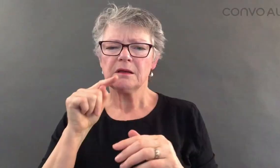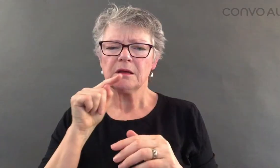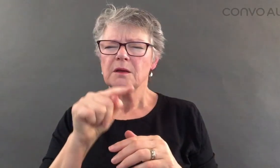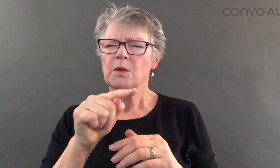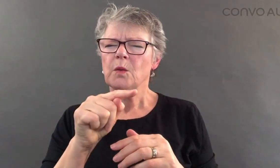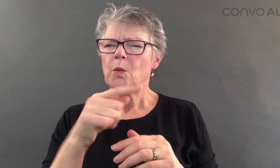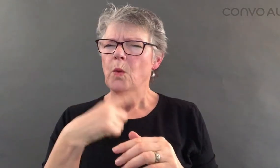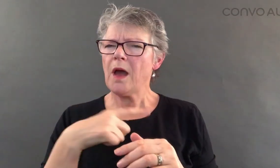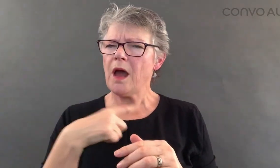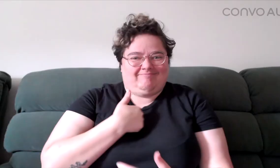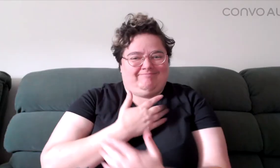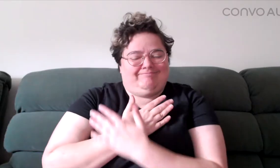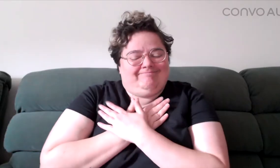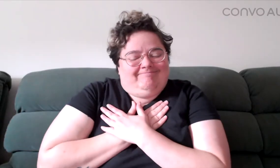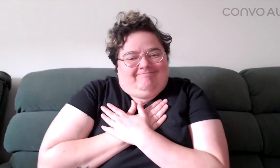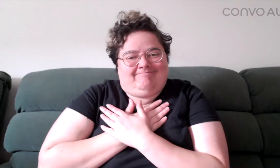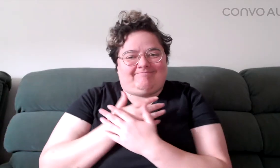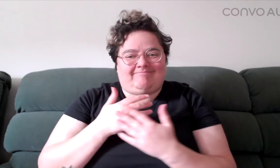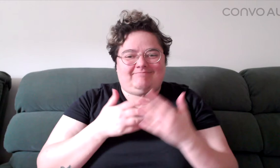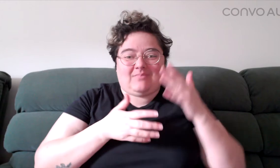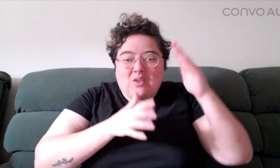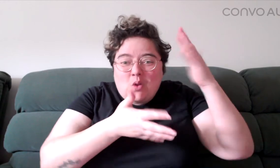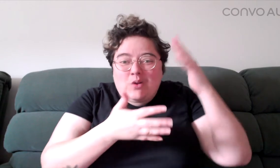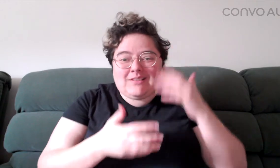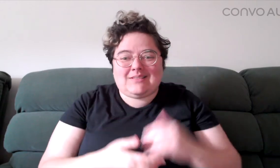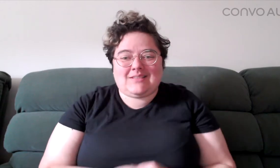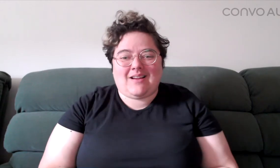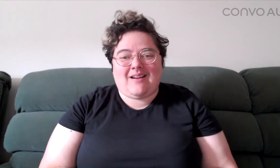Because we cherish Auslan.